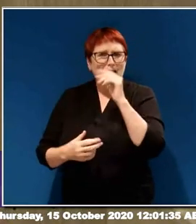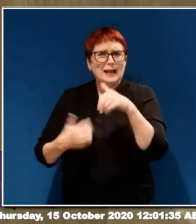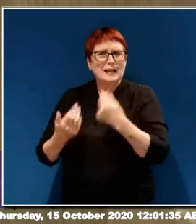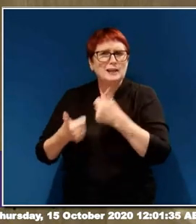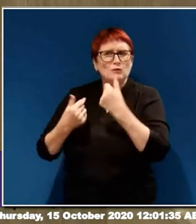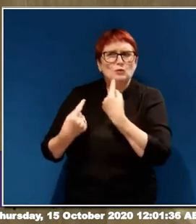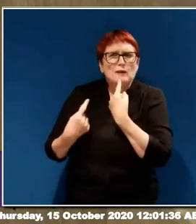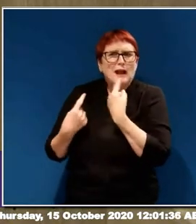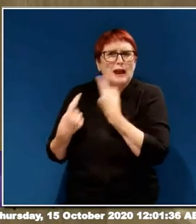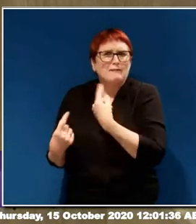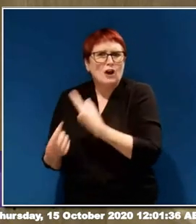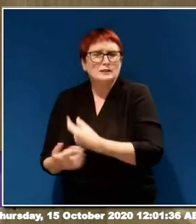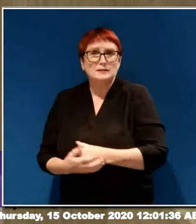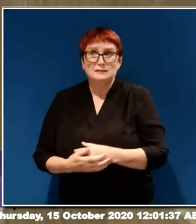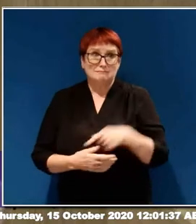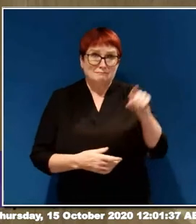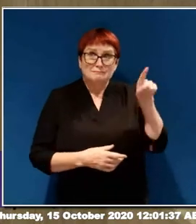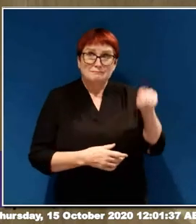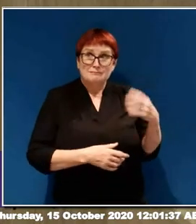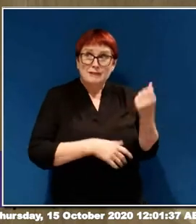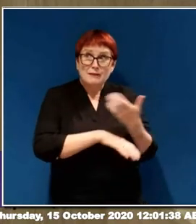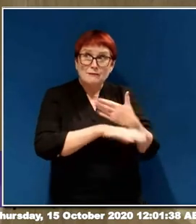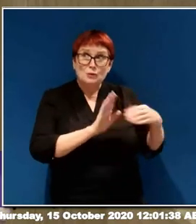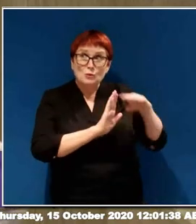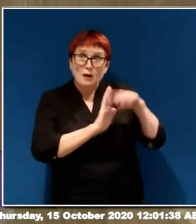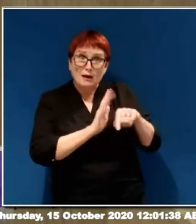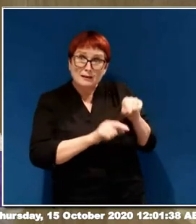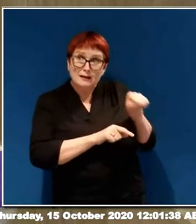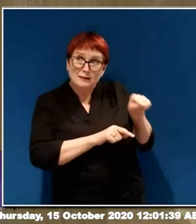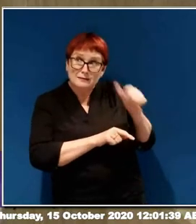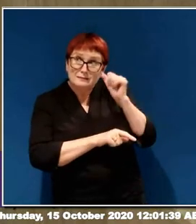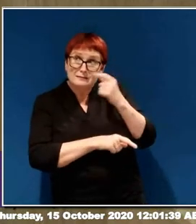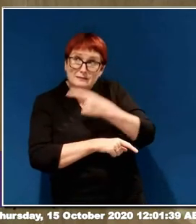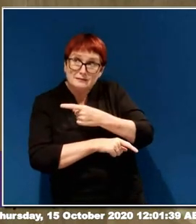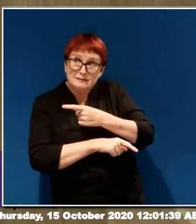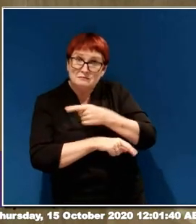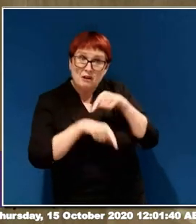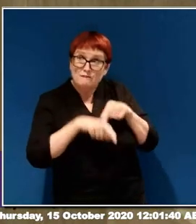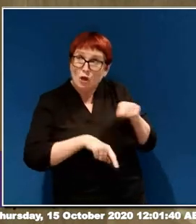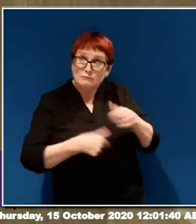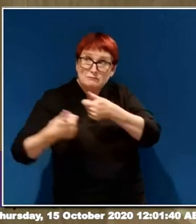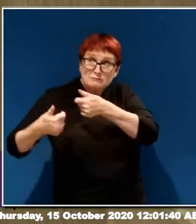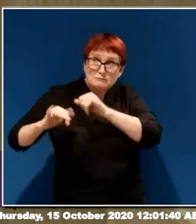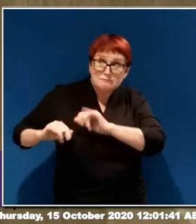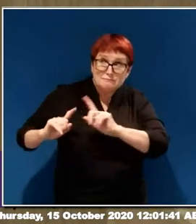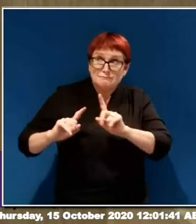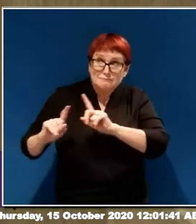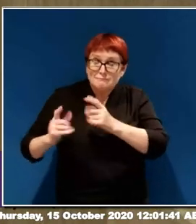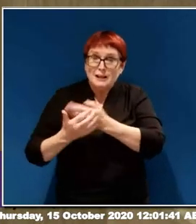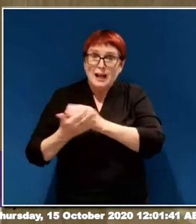guidelines and how are you going with those, it's - you just have to find